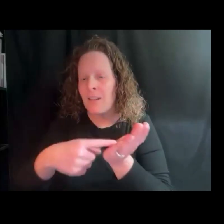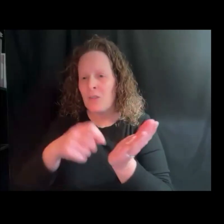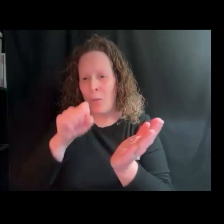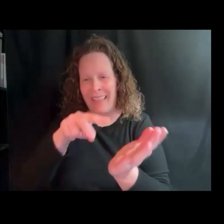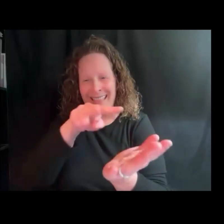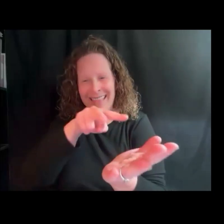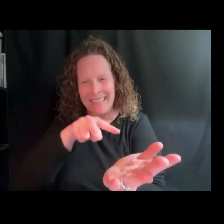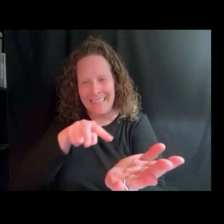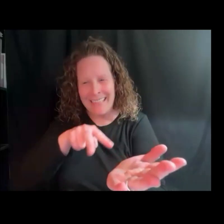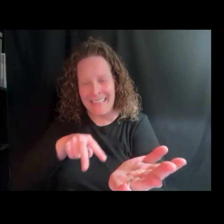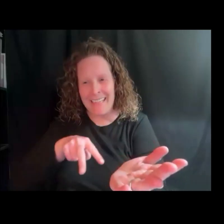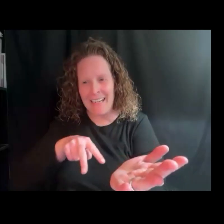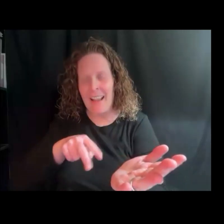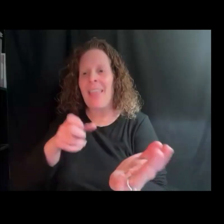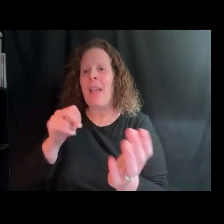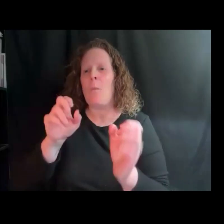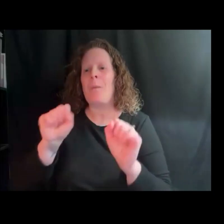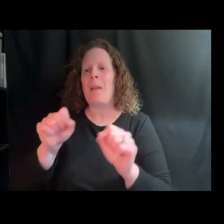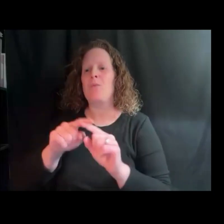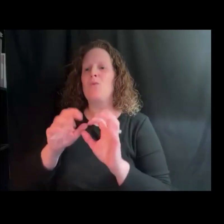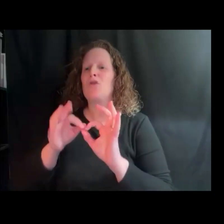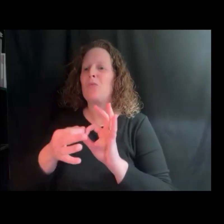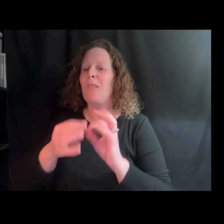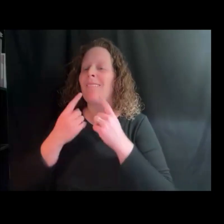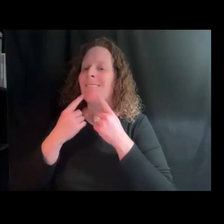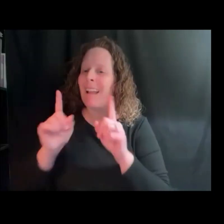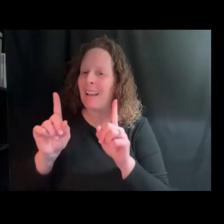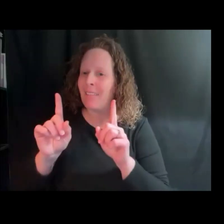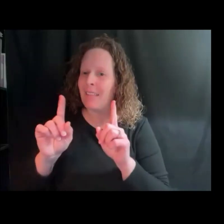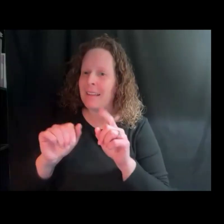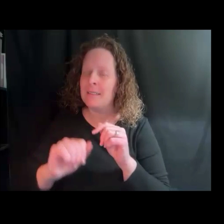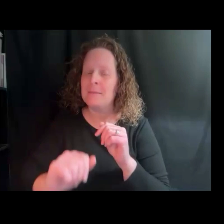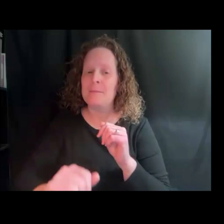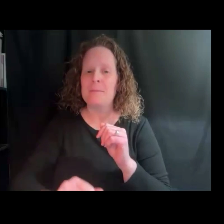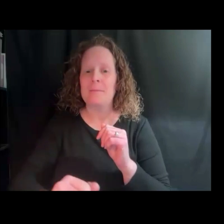information they can see how the math is gonna be taught. They can read it. It's going to